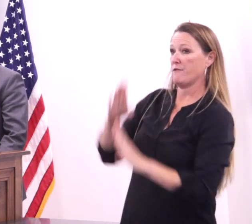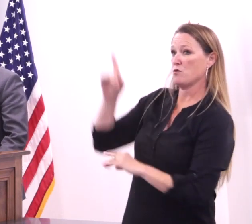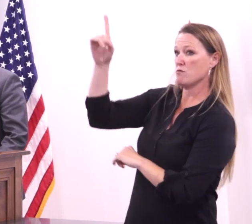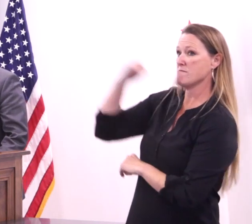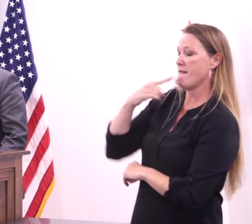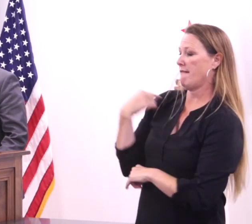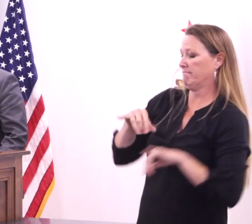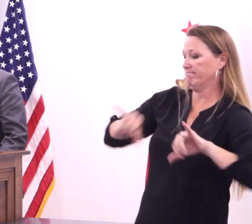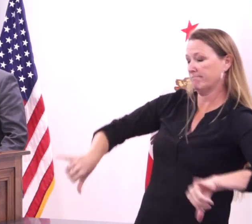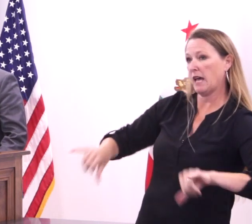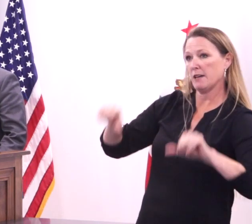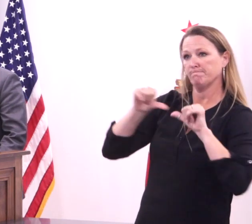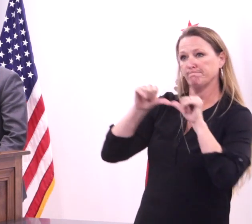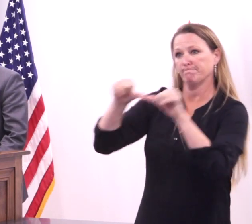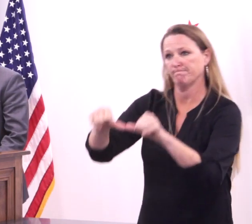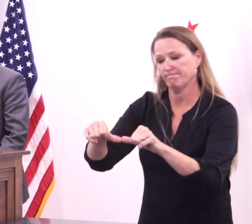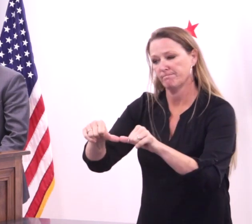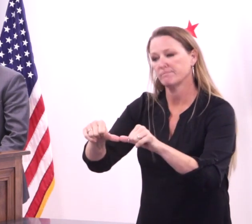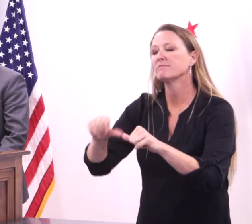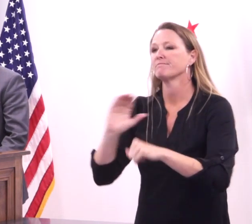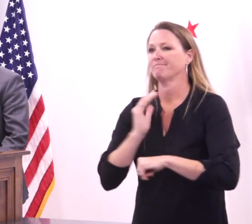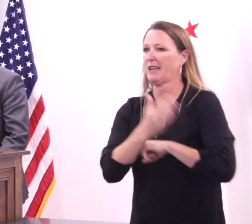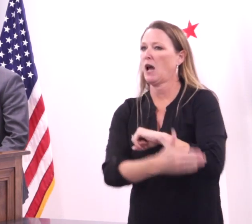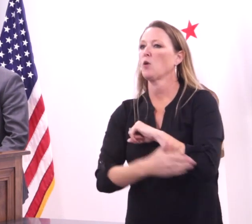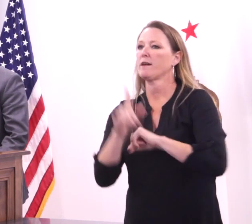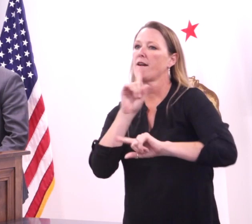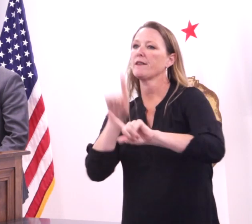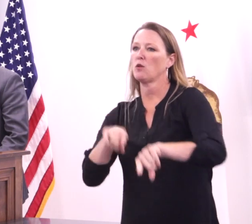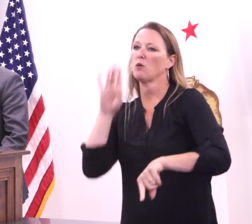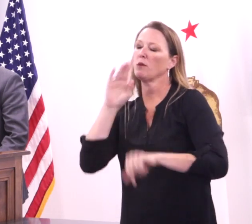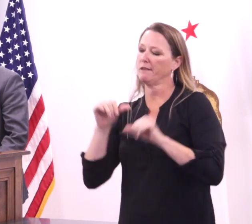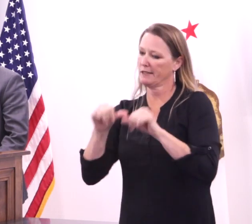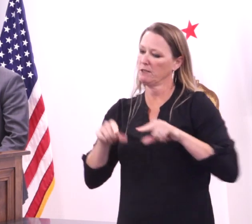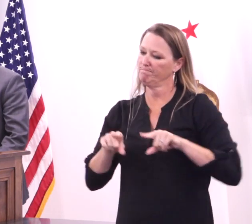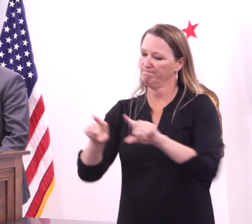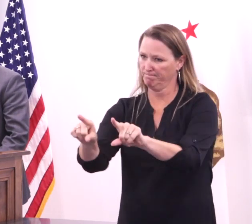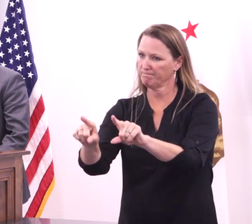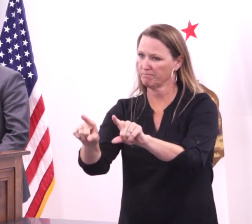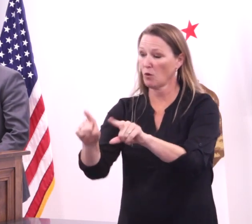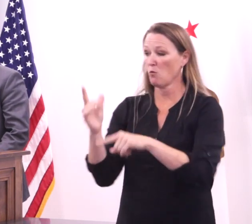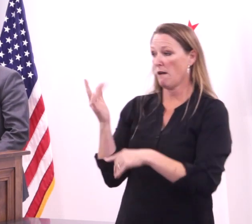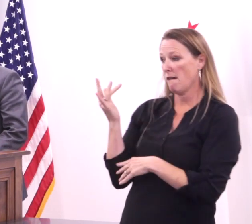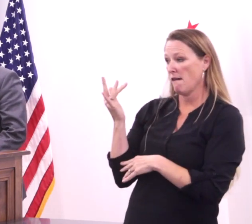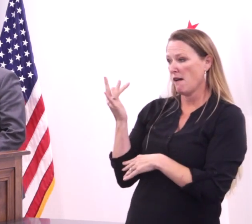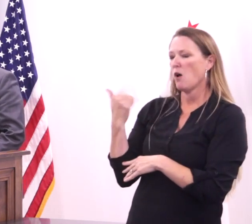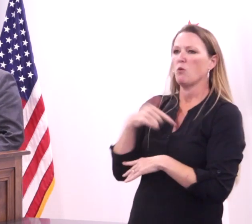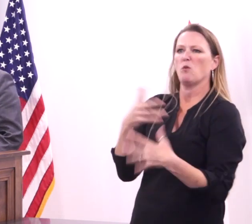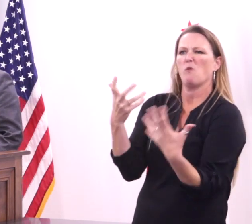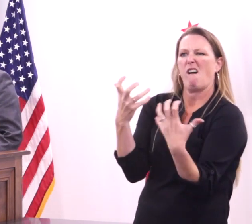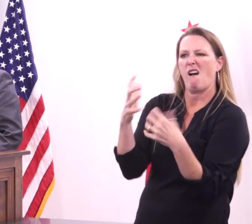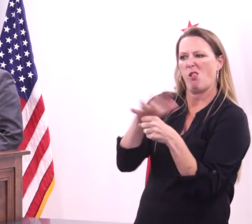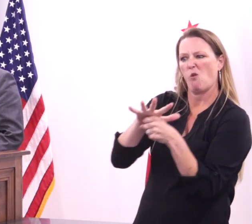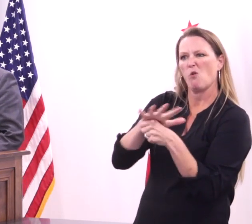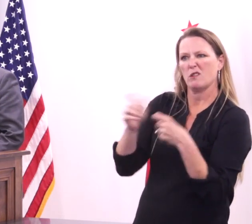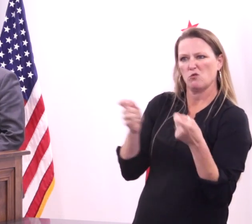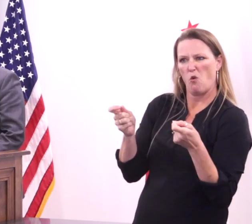will remain in place to allow some level of local control. As soon as the Governor lifts his order,